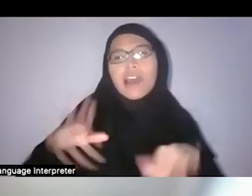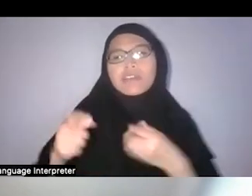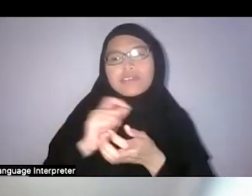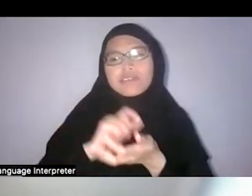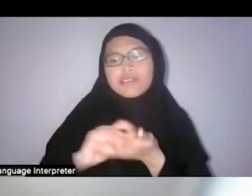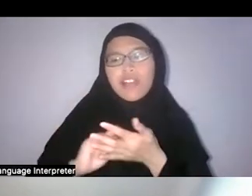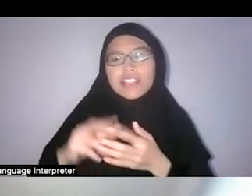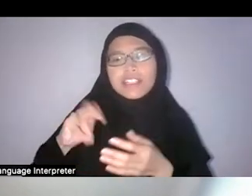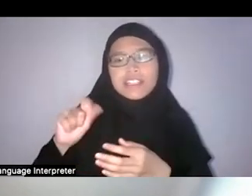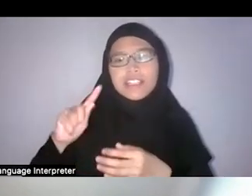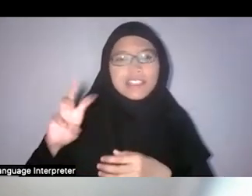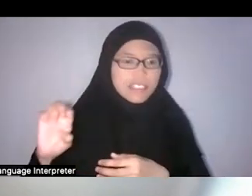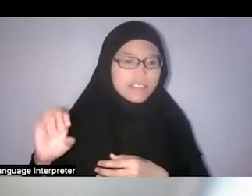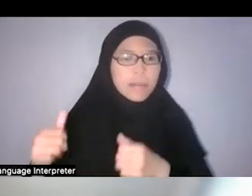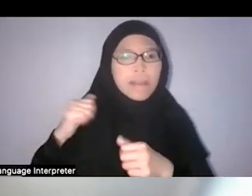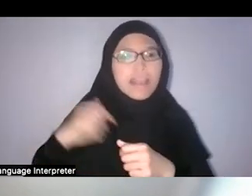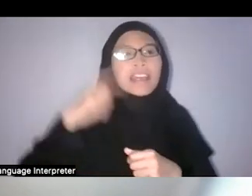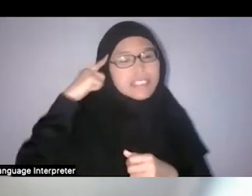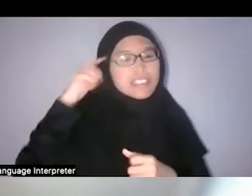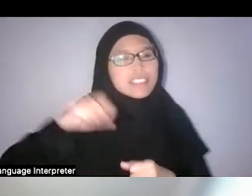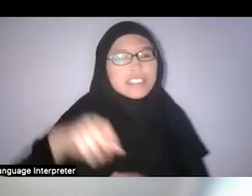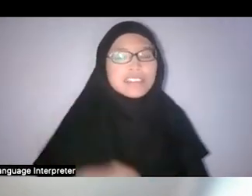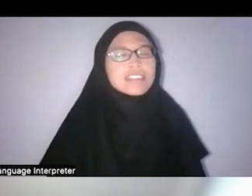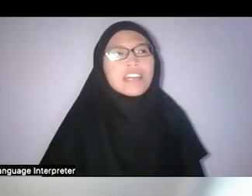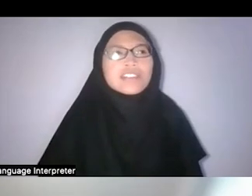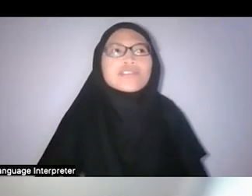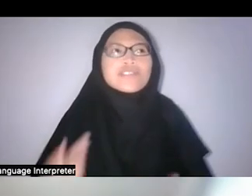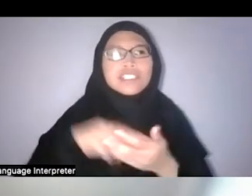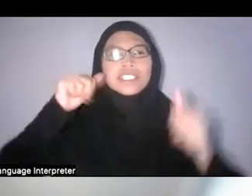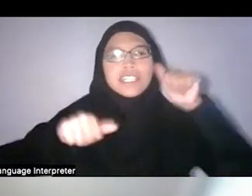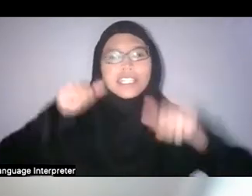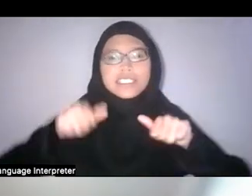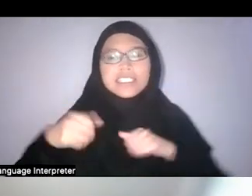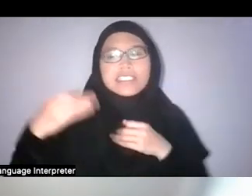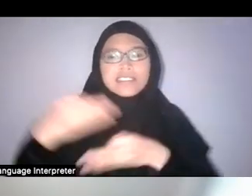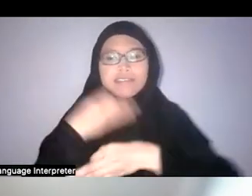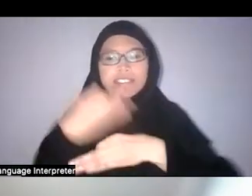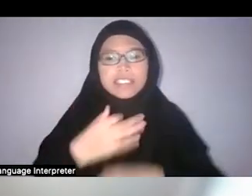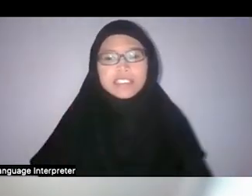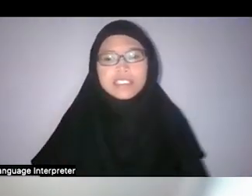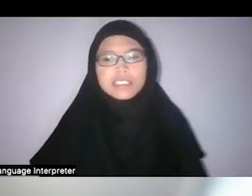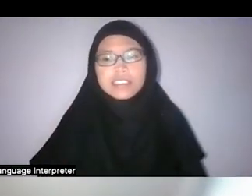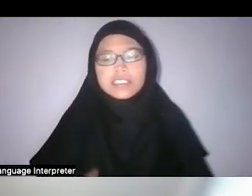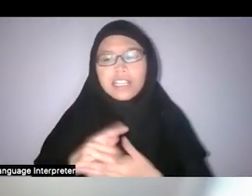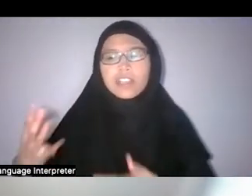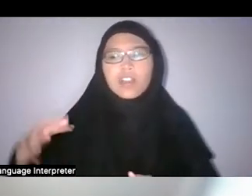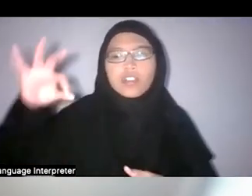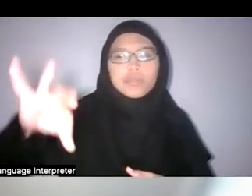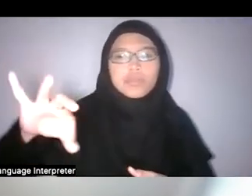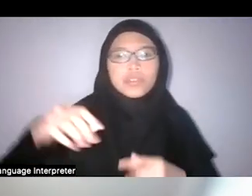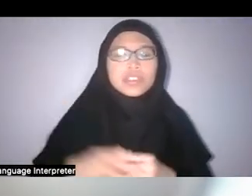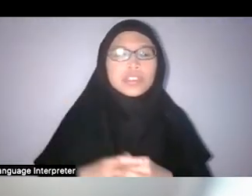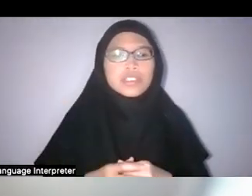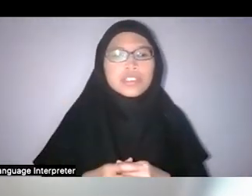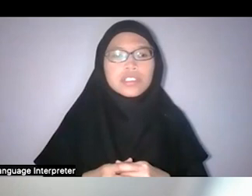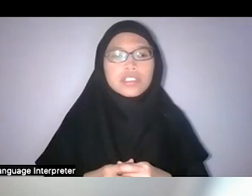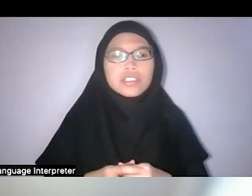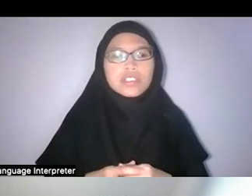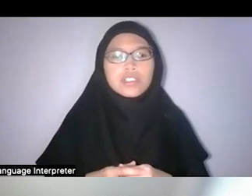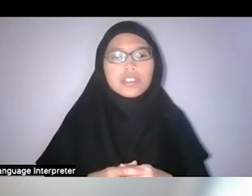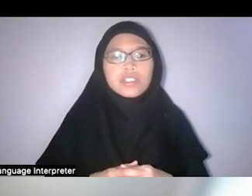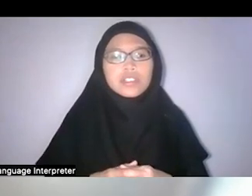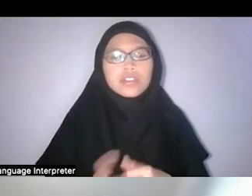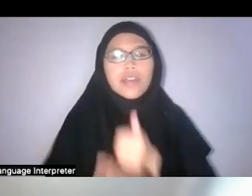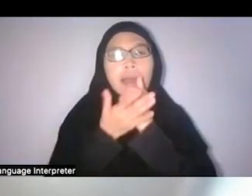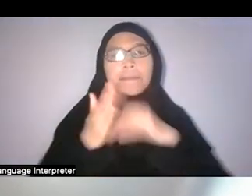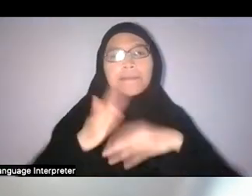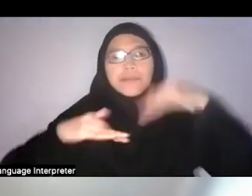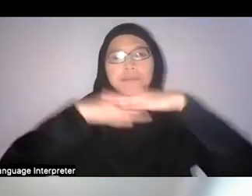I think it’s to reassess the figures that contributed to or helped to build this body of knowledge.